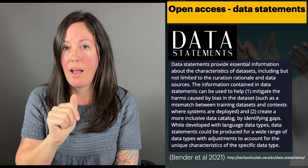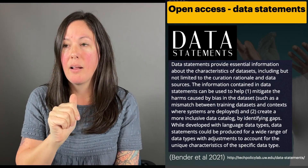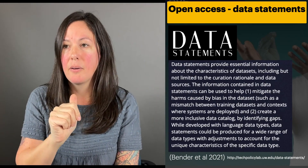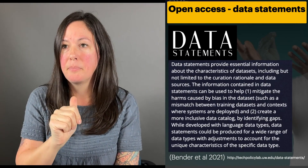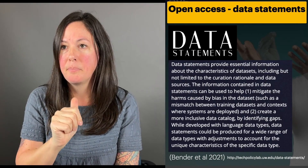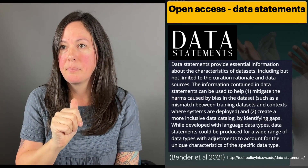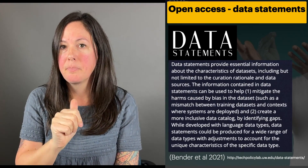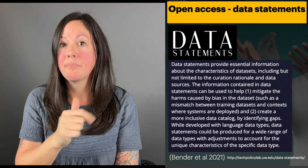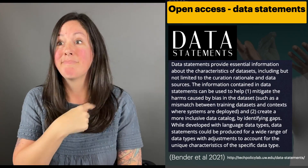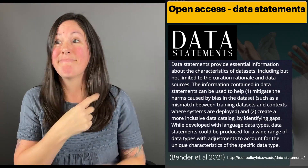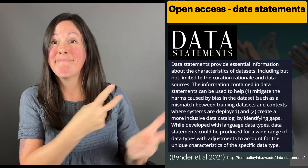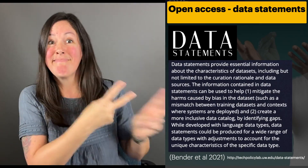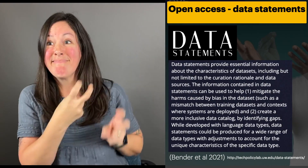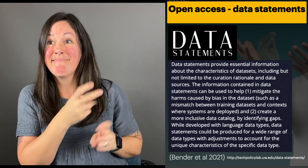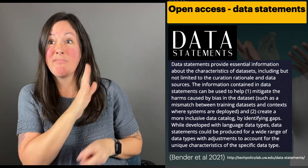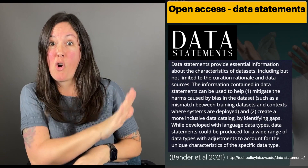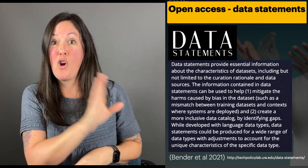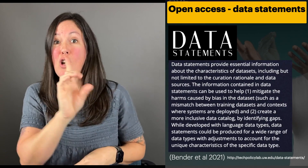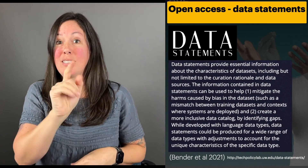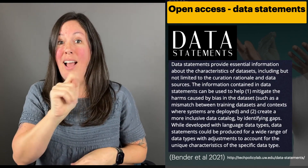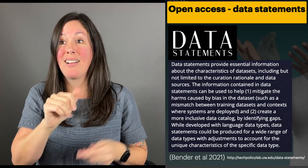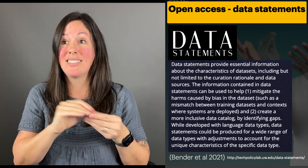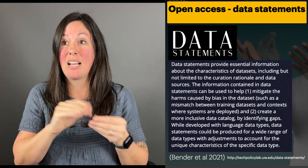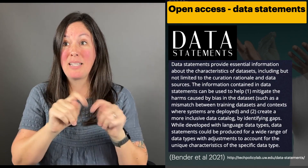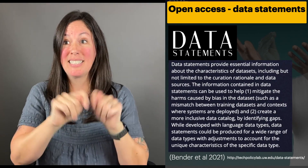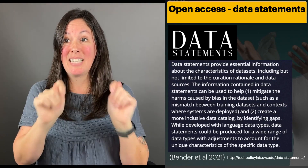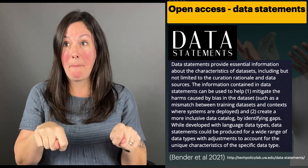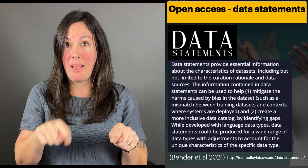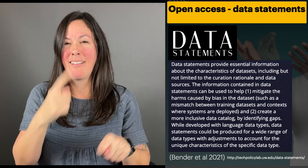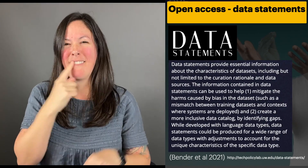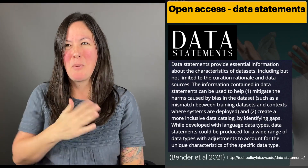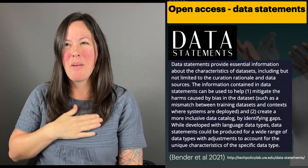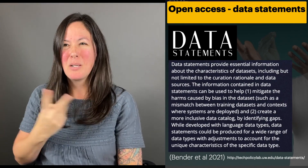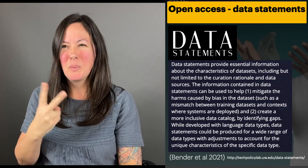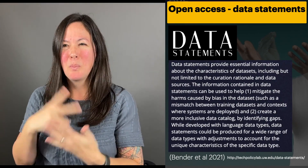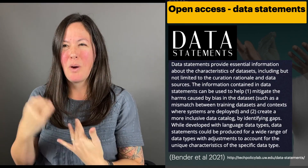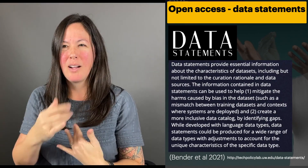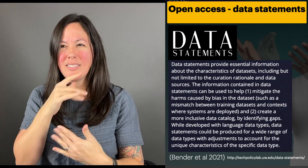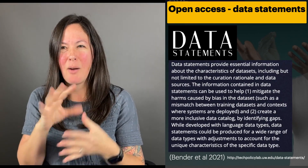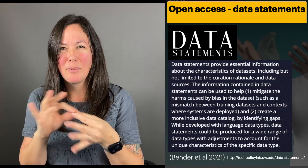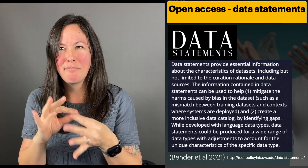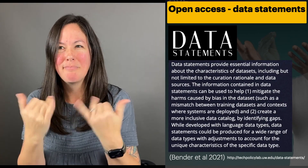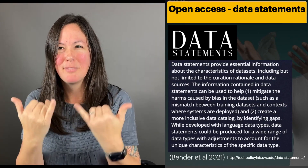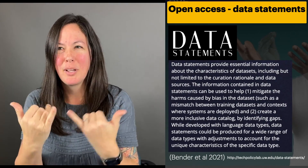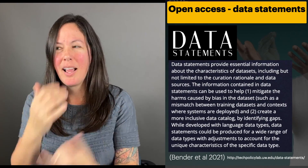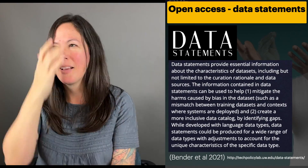data statements saying who the characteristics of the data set who the